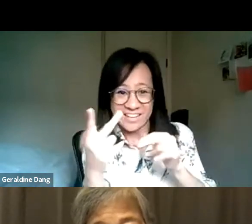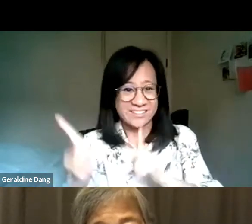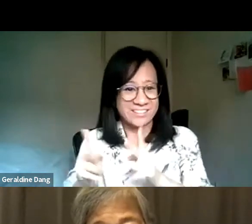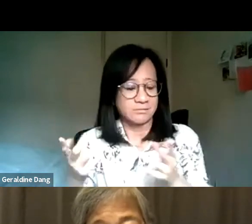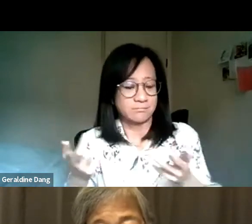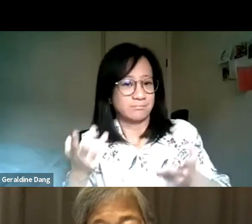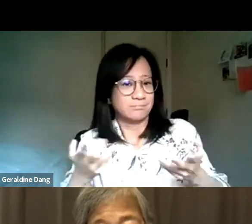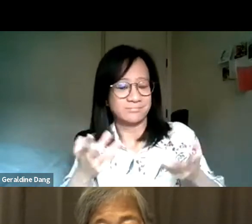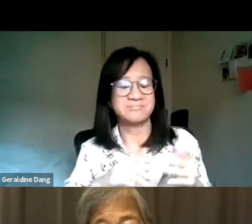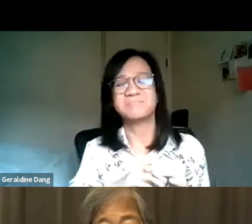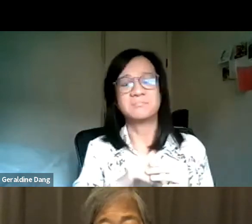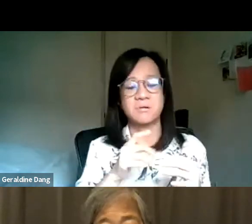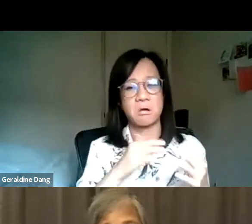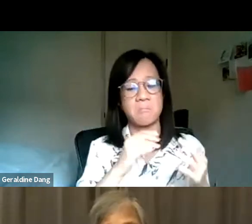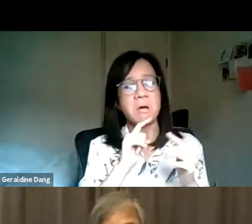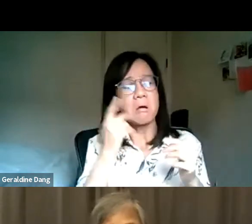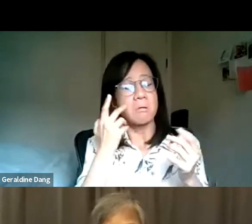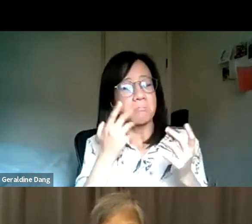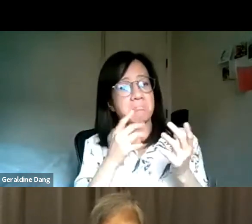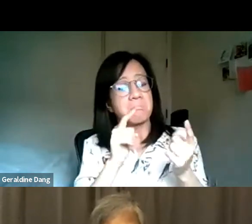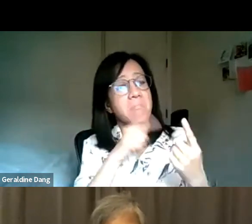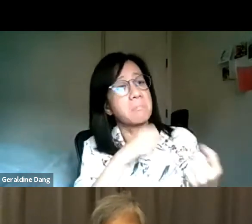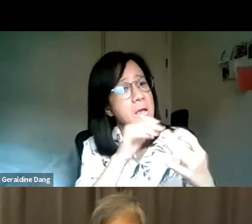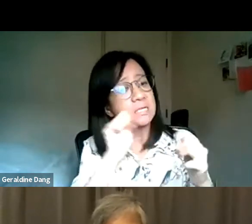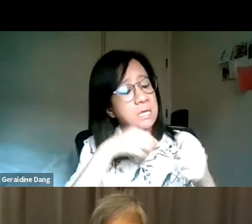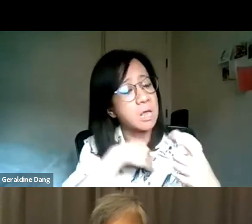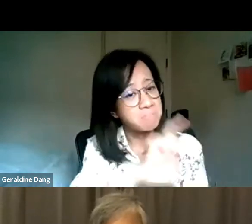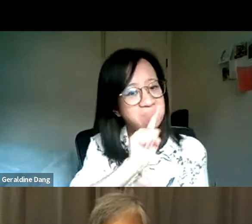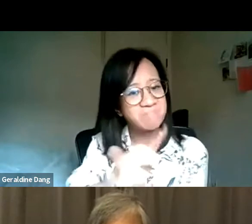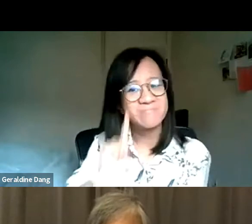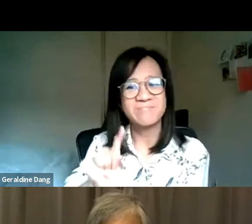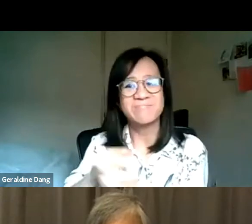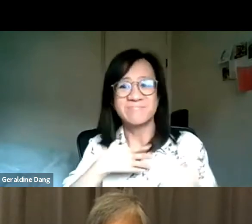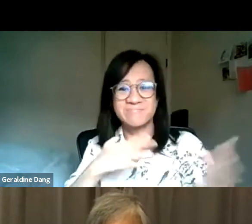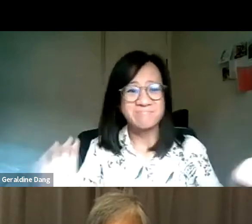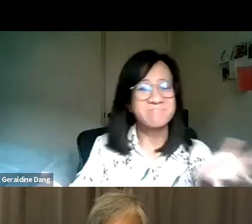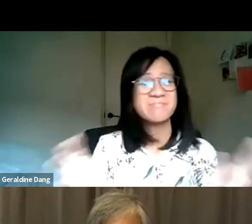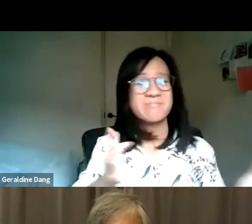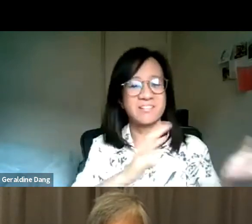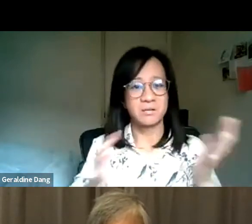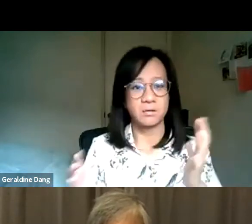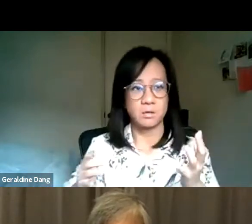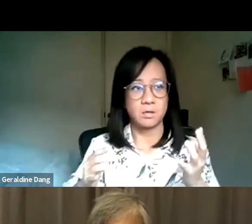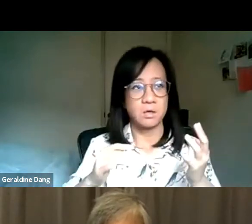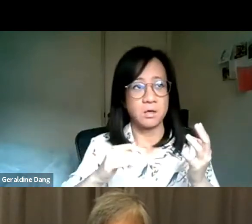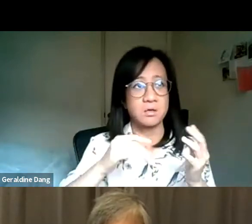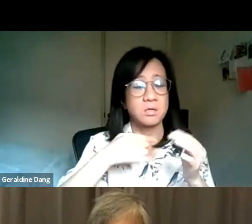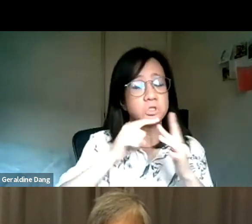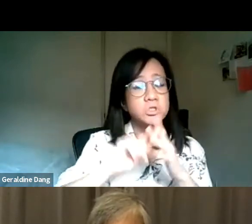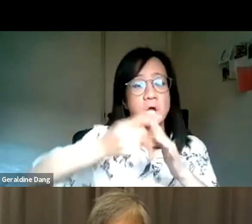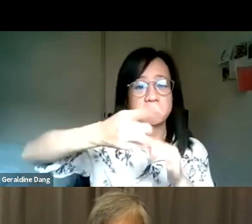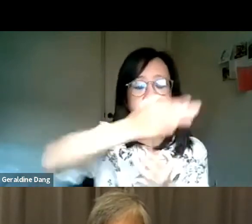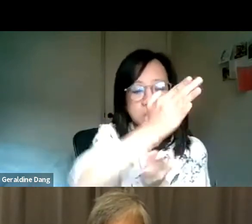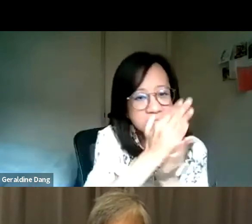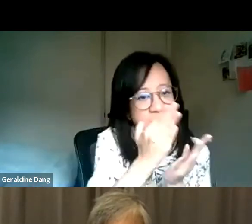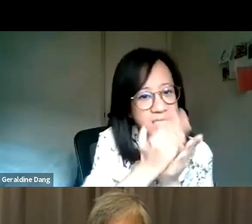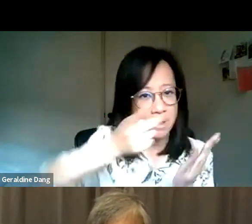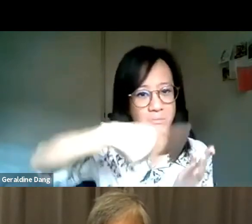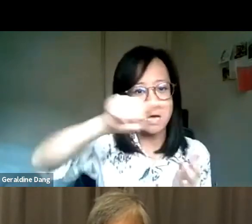diverse but then being able to communicate with them, so it was a new level of learning about my identity.